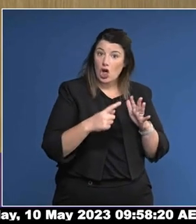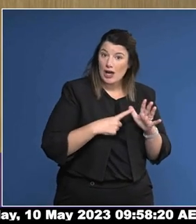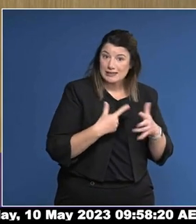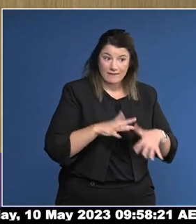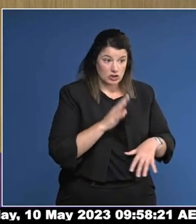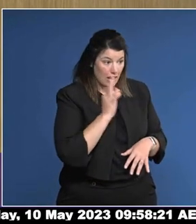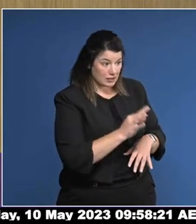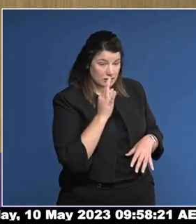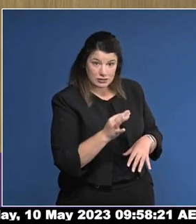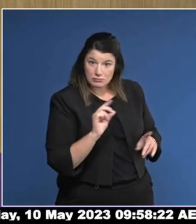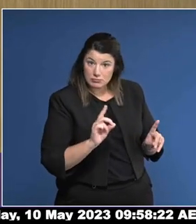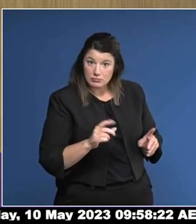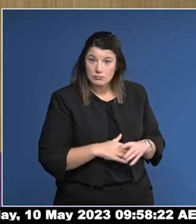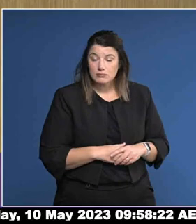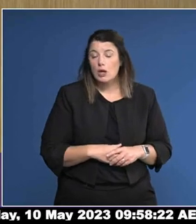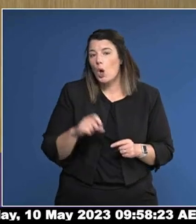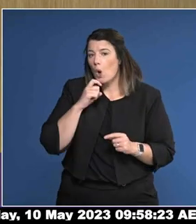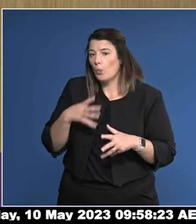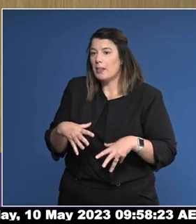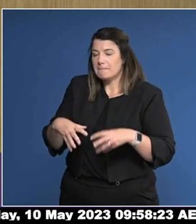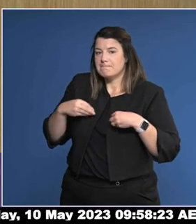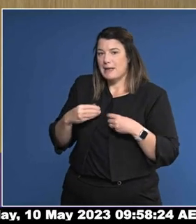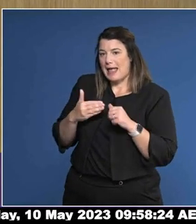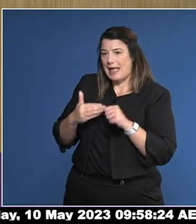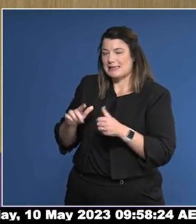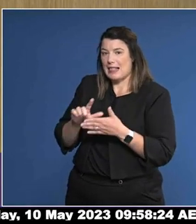I will take that on notice and -- In fact, you don't know. I don't know but I'll double-check.